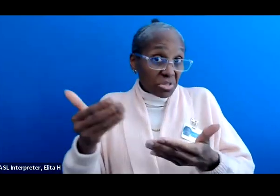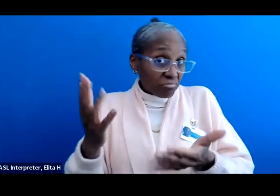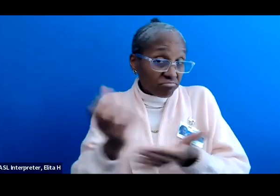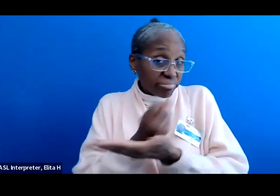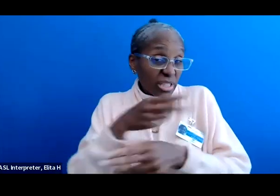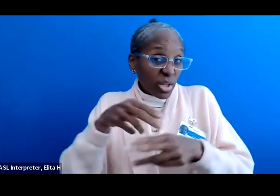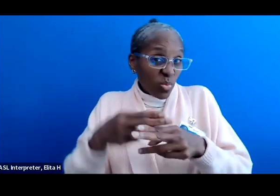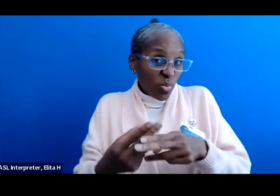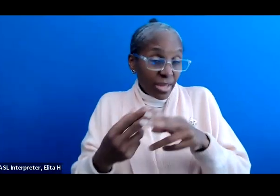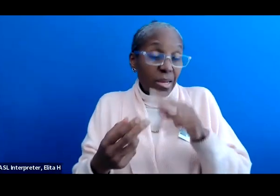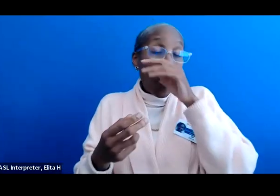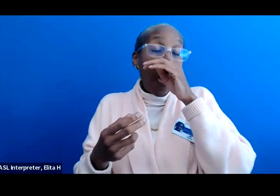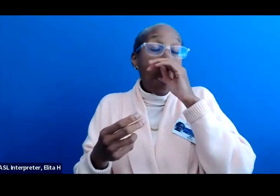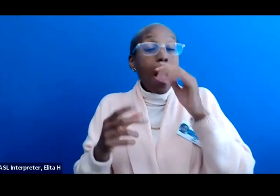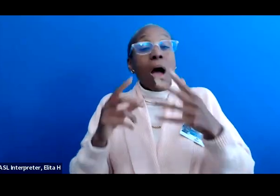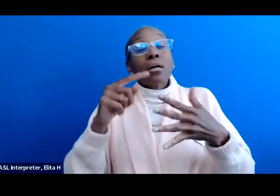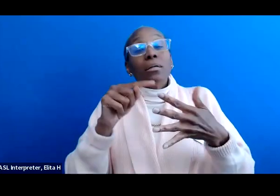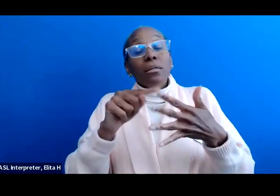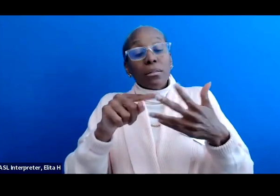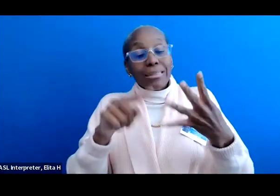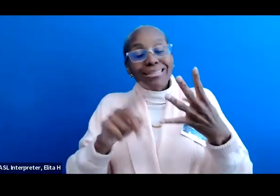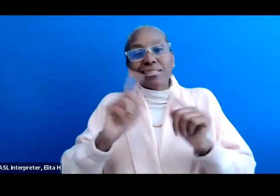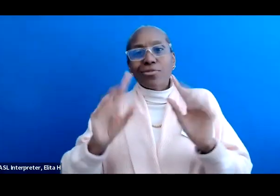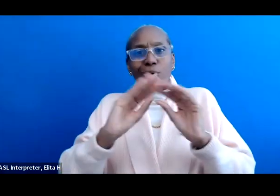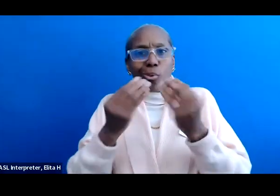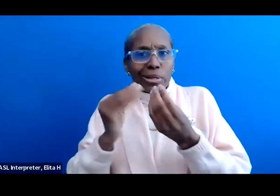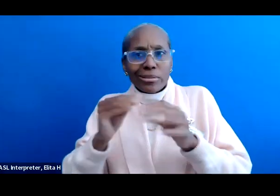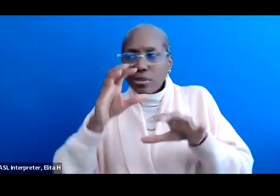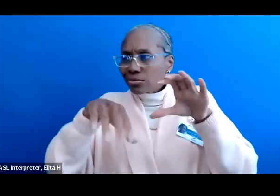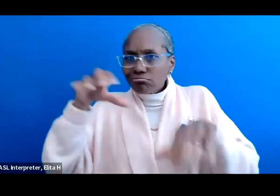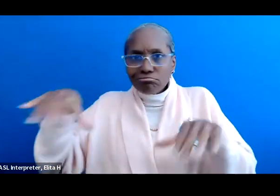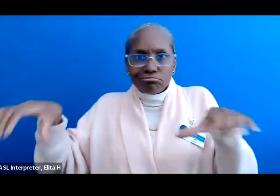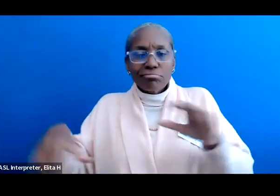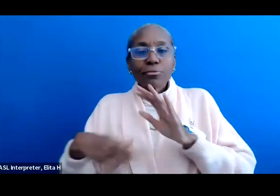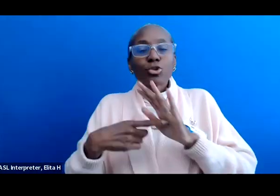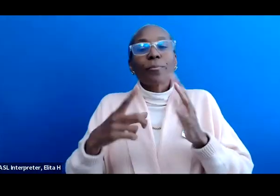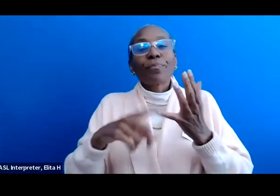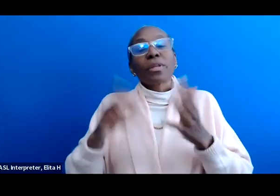That's an opportunity, but they have different organizations. They have presentations.